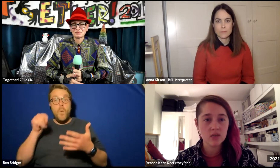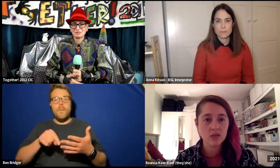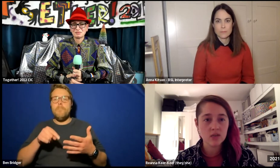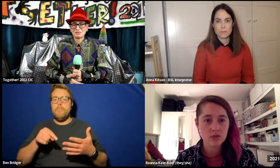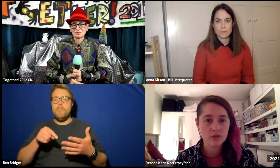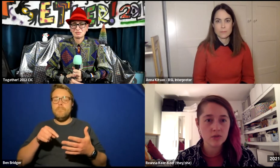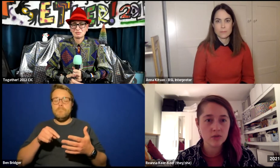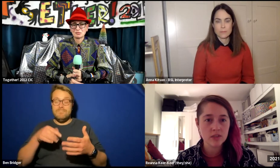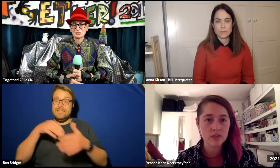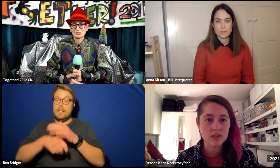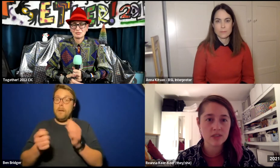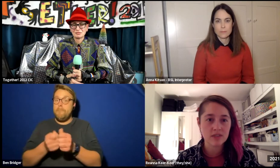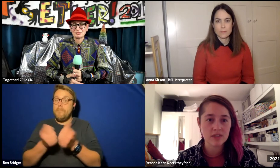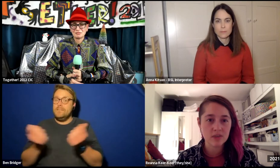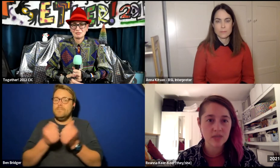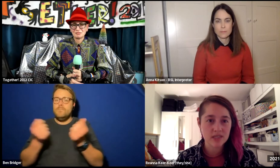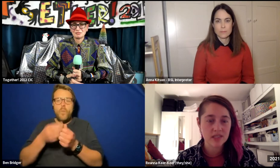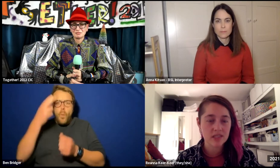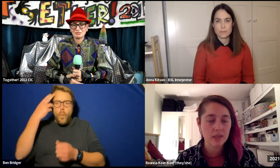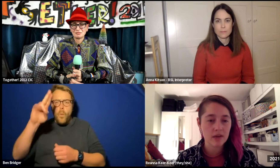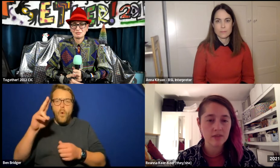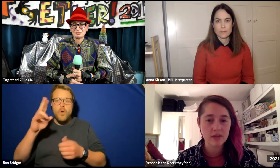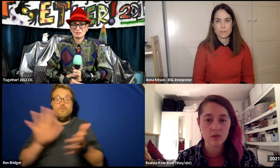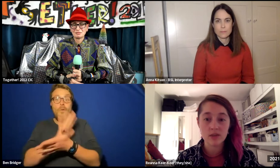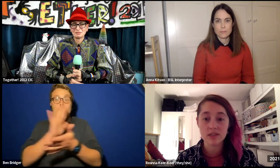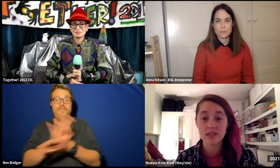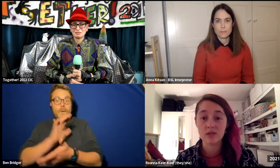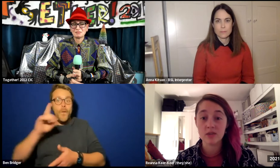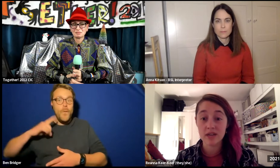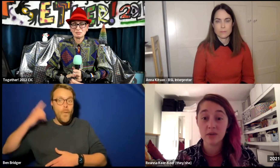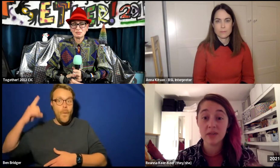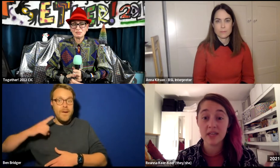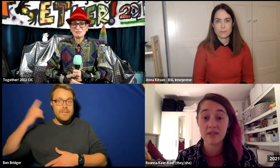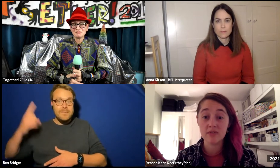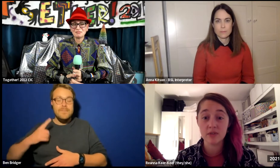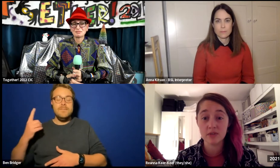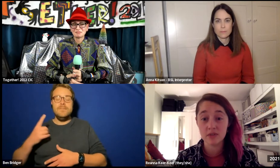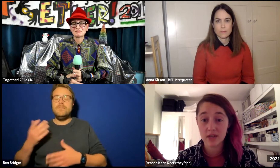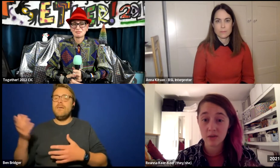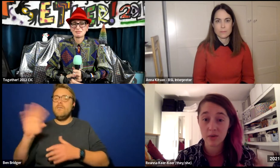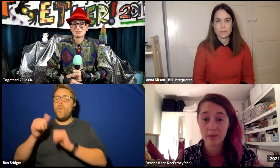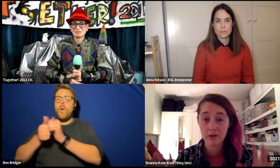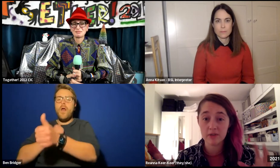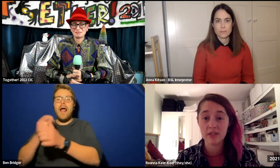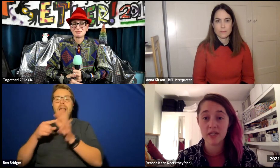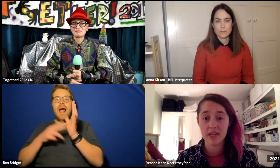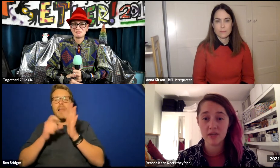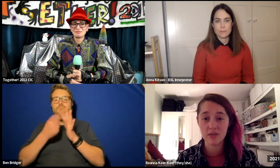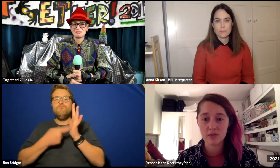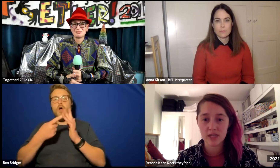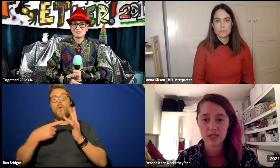Joyful Noise, which is the first queer Zine to come out of an organisation called Android Eve which is queer poetry in the north of